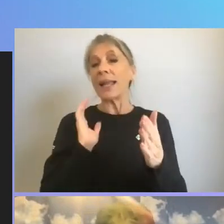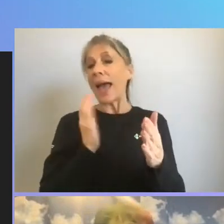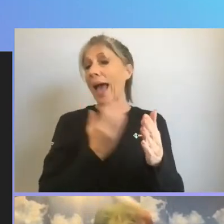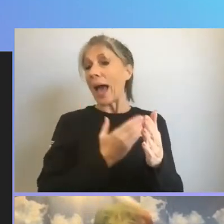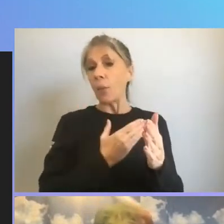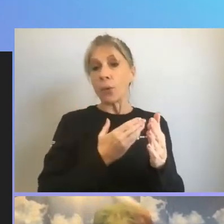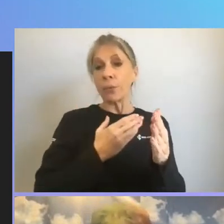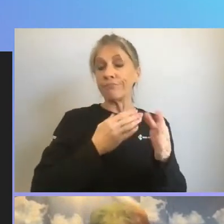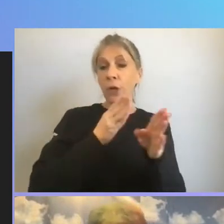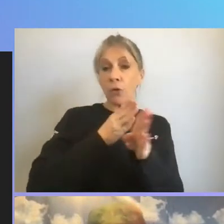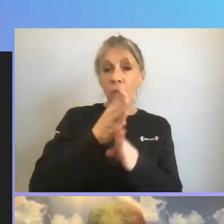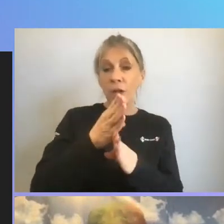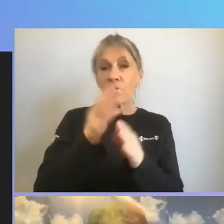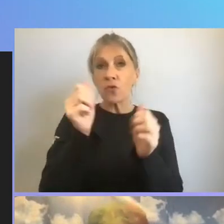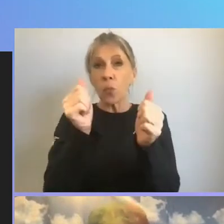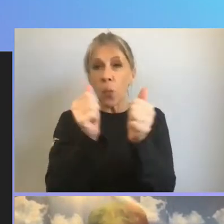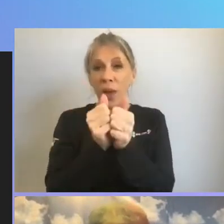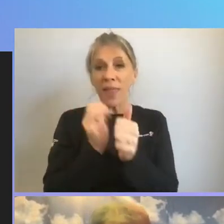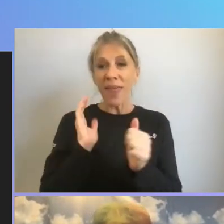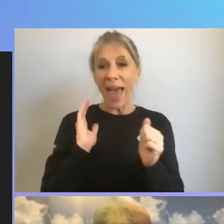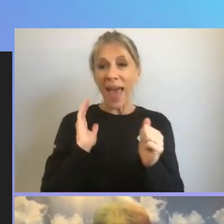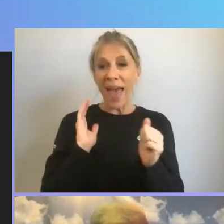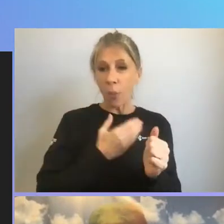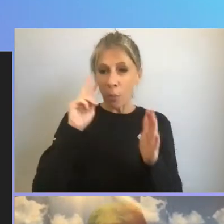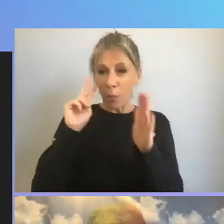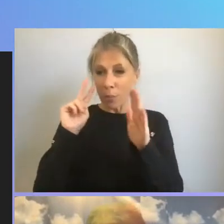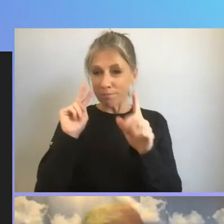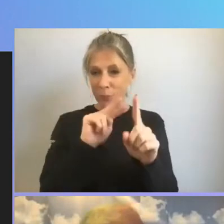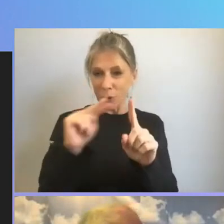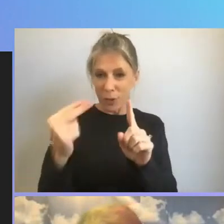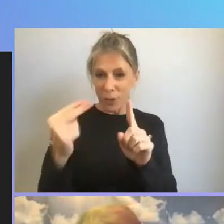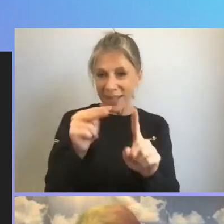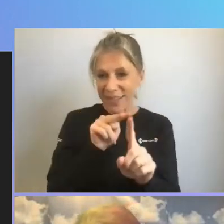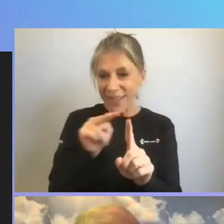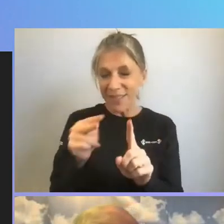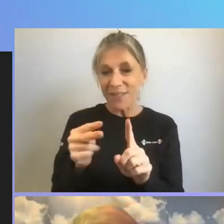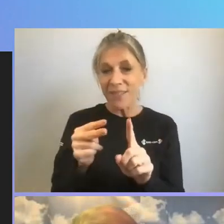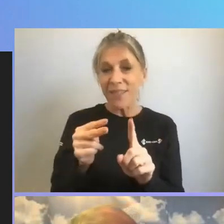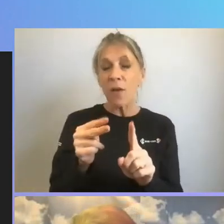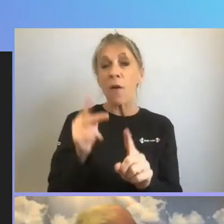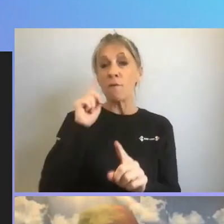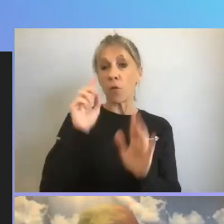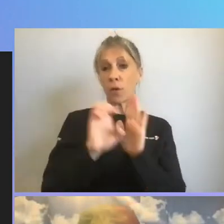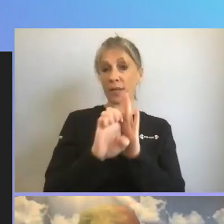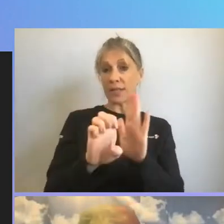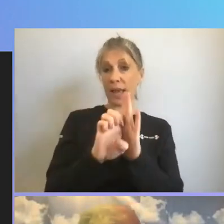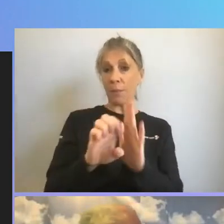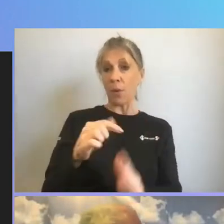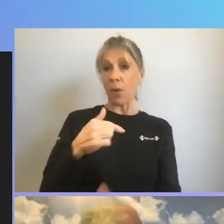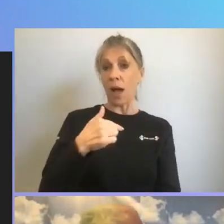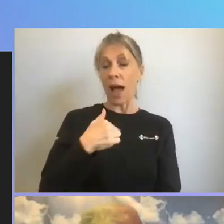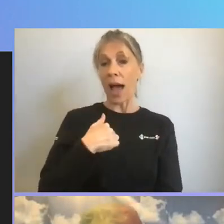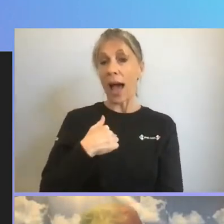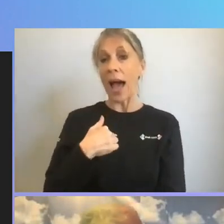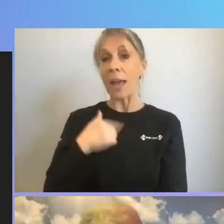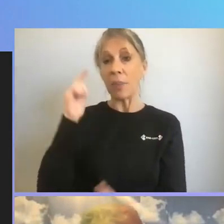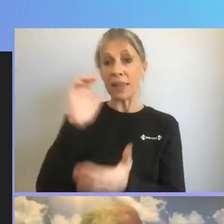lenses that we look at the world through. Uh, for instance, I